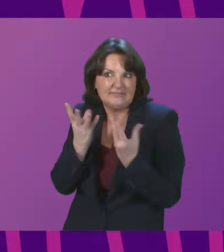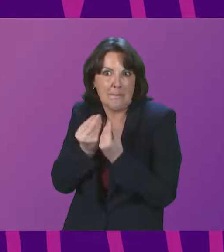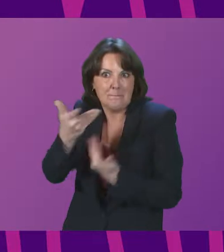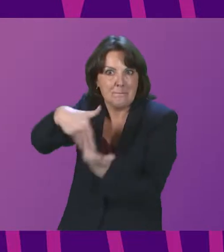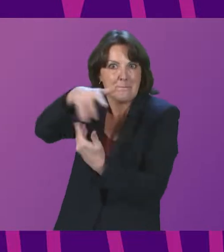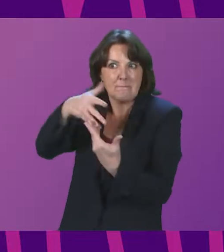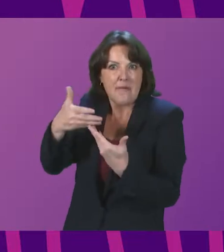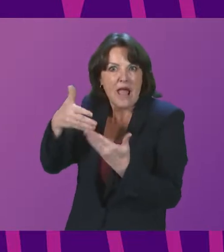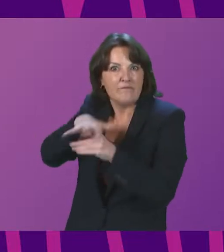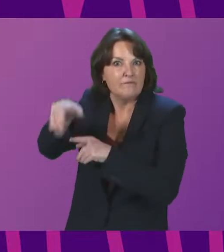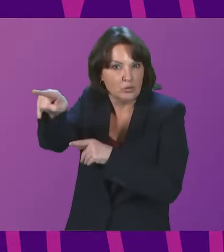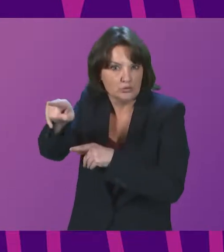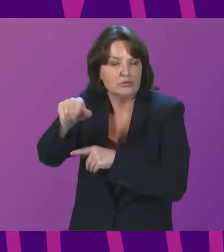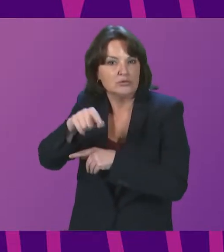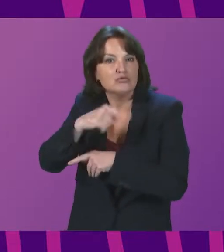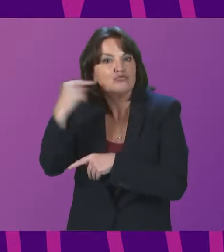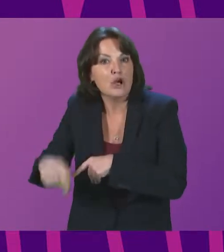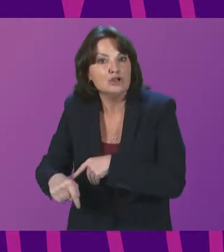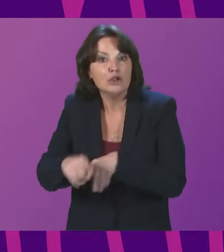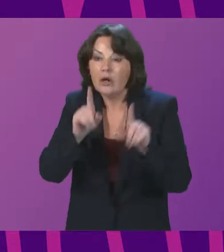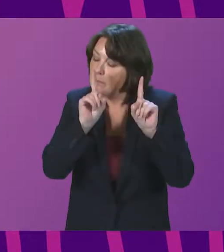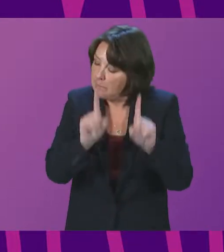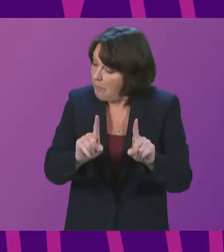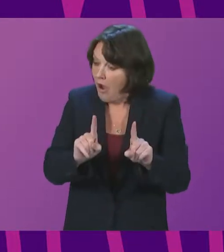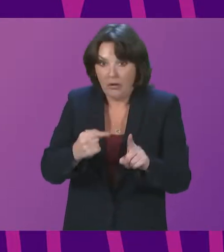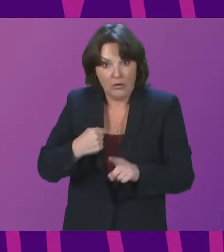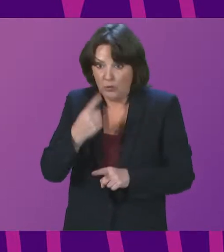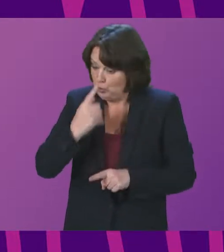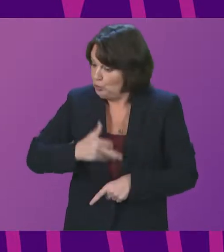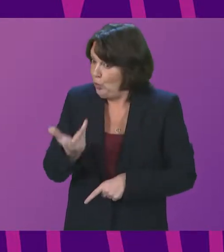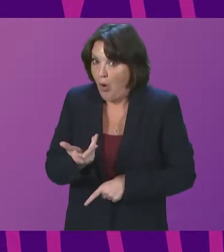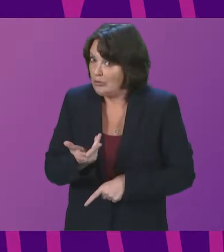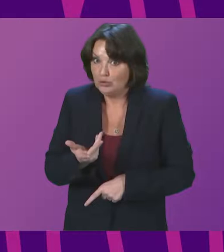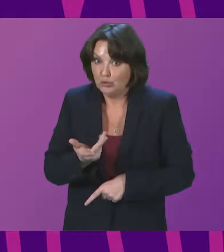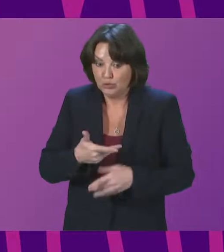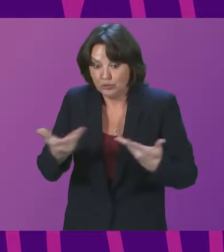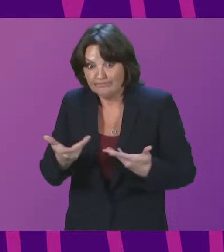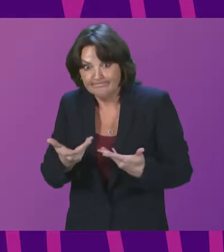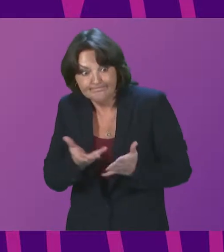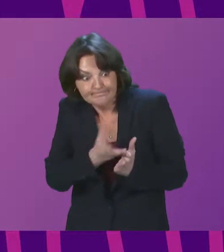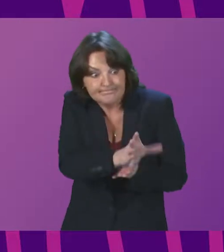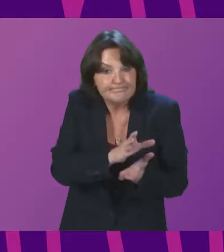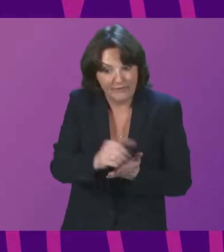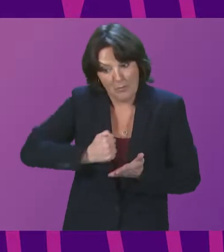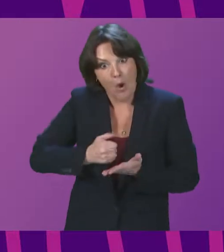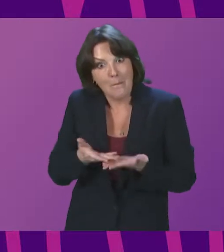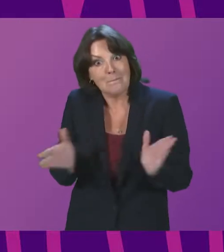Options that will be examined include, but are not limited to, ending support from the public purse and freezing or seizing assets in Scotland, where that is possible.